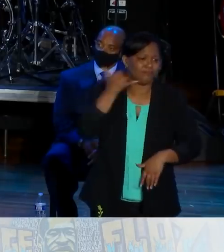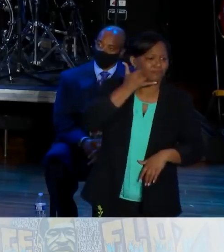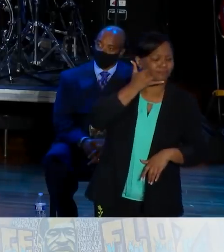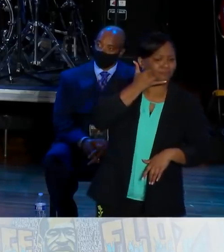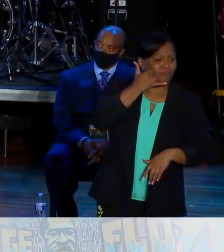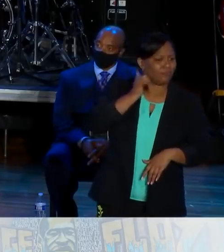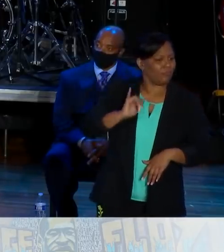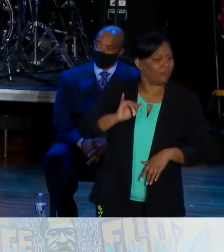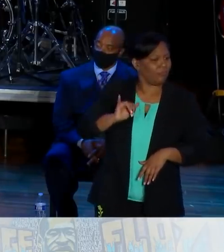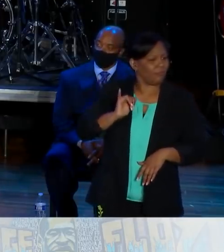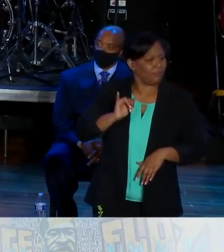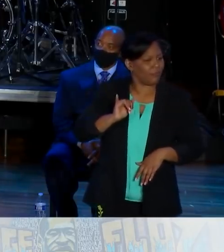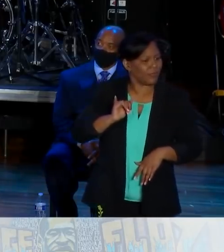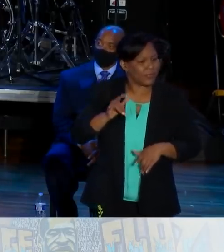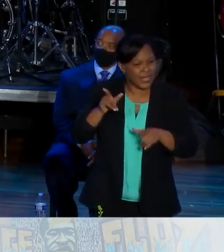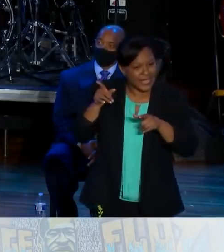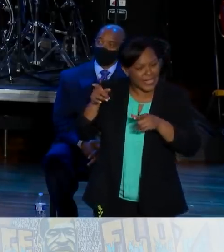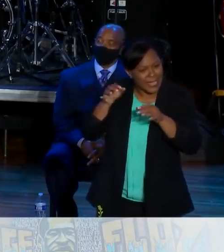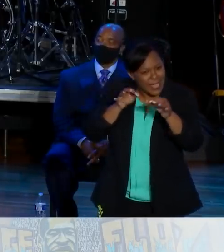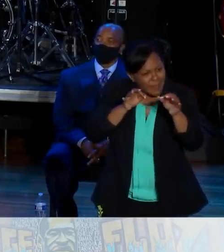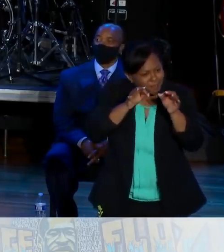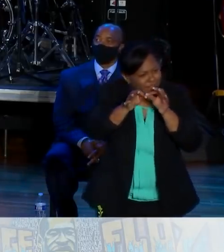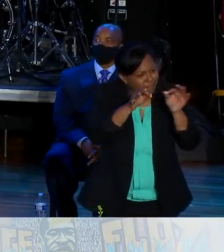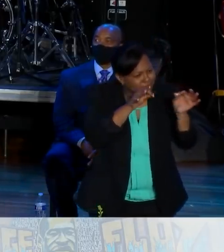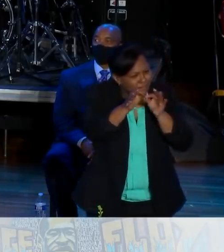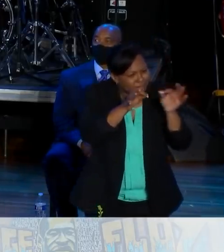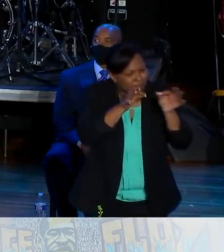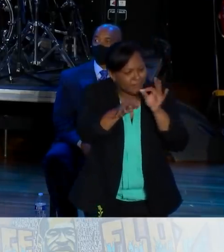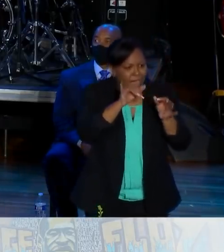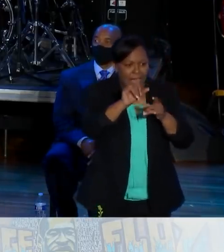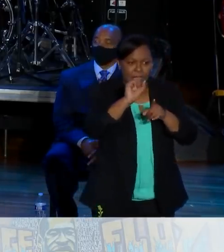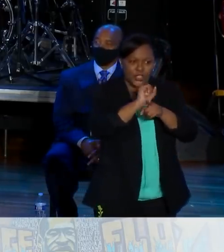WANTS ME TO GET INVOLVED. HE EXPLAINED TO ME WHAT WAS